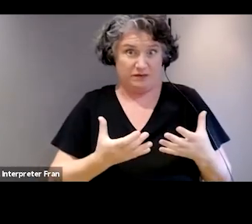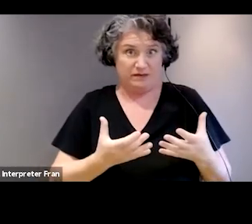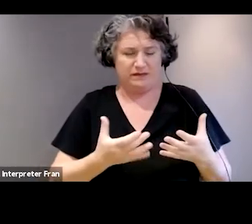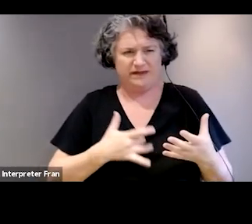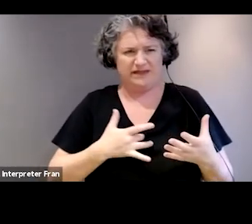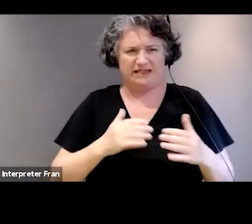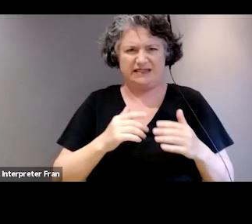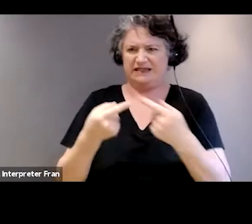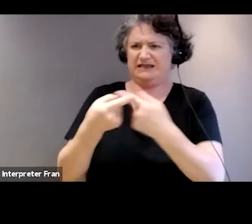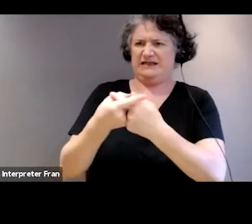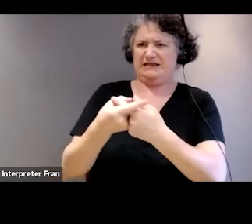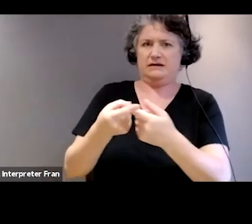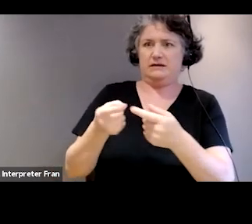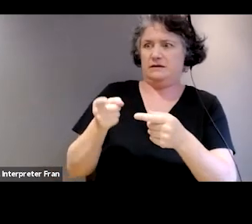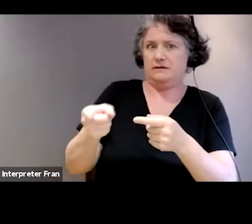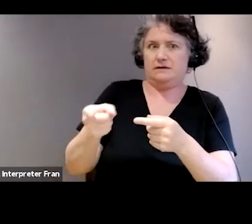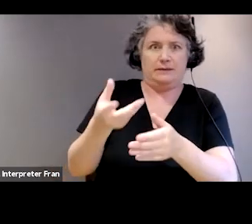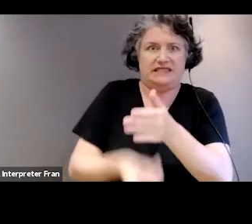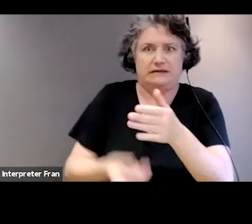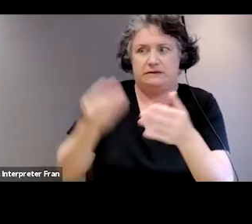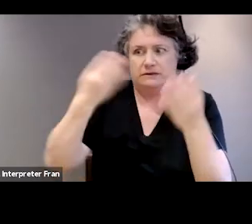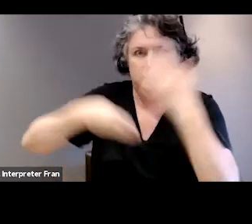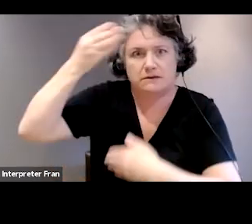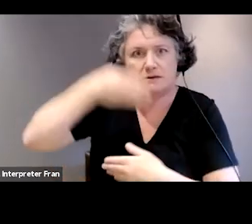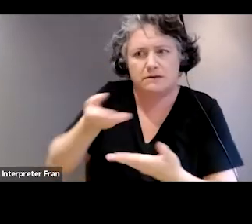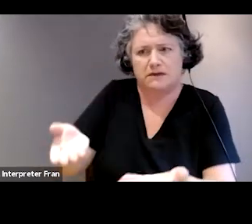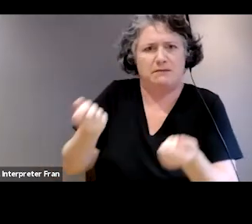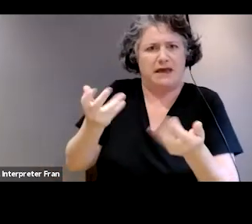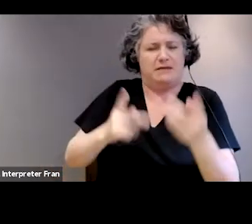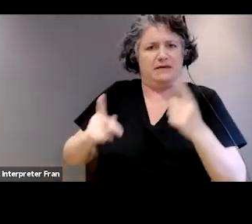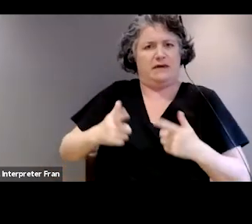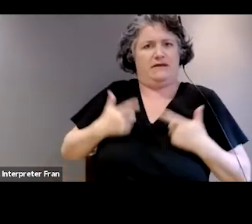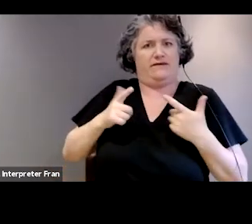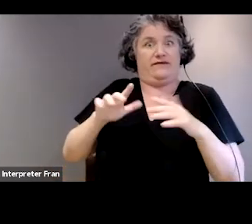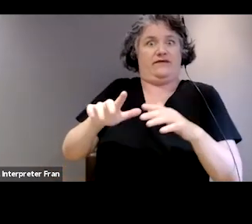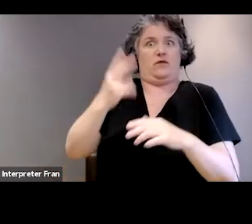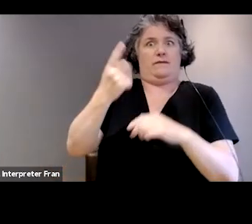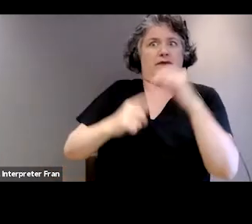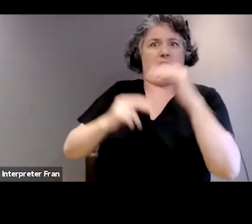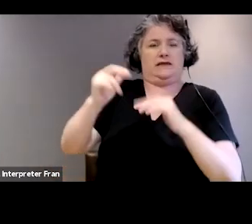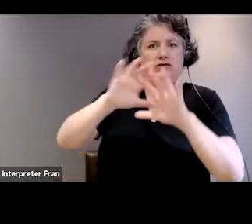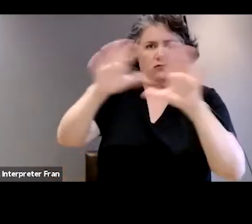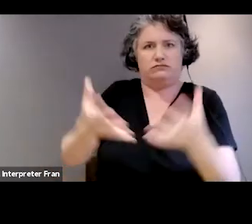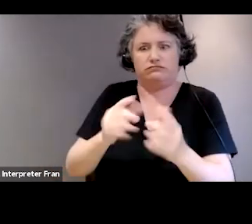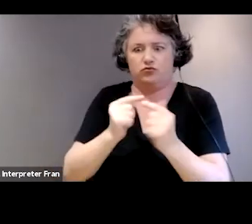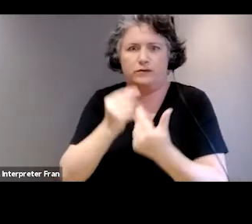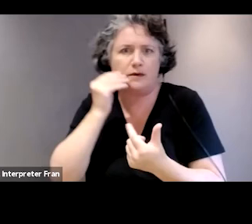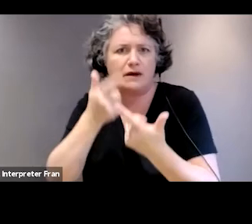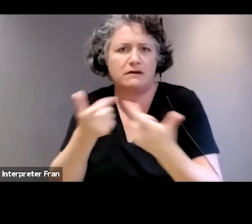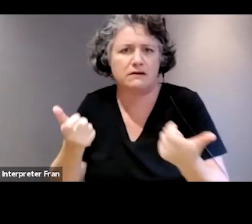of great concern that people with disabilities living in congregate settings in supportive housing were not fully vaccinated.